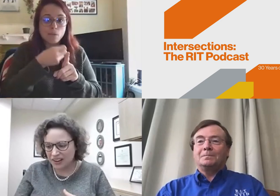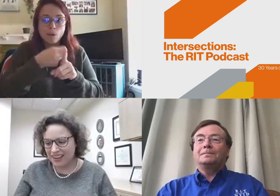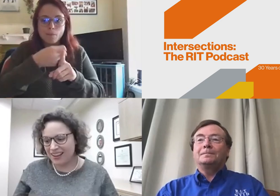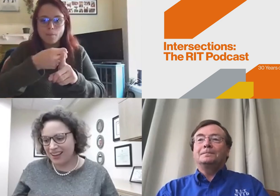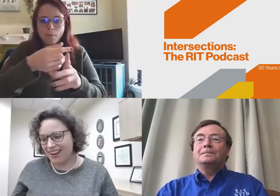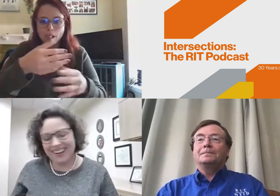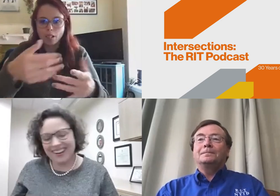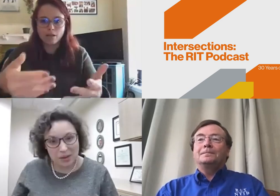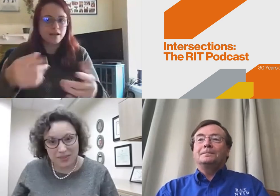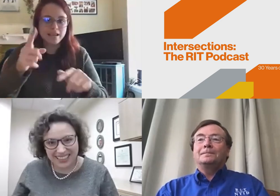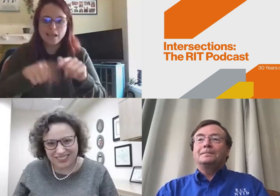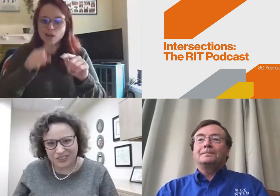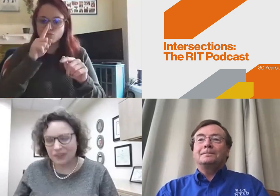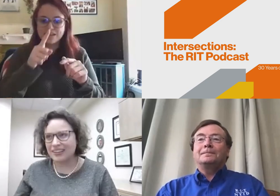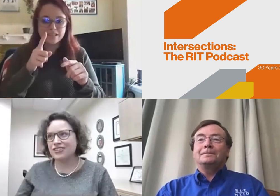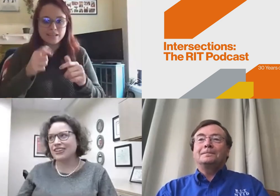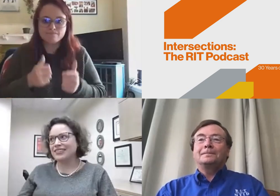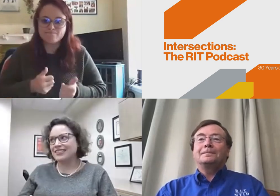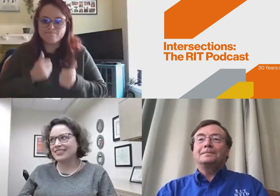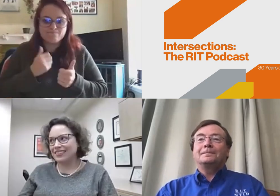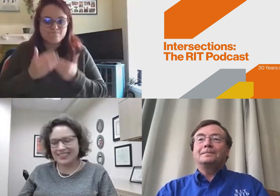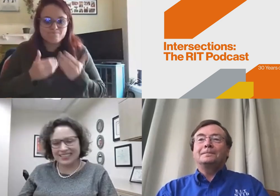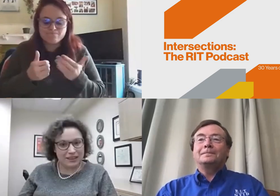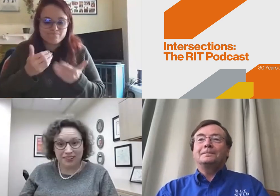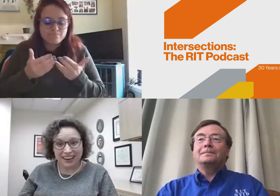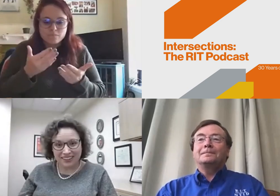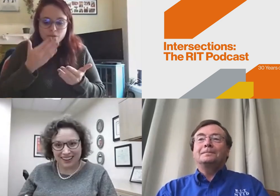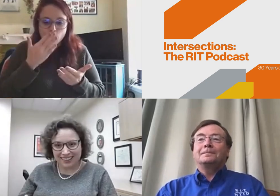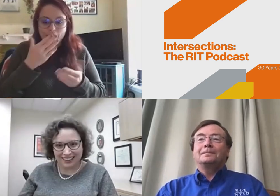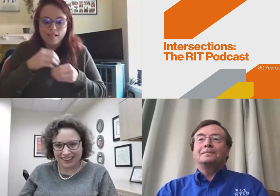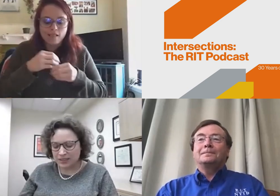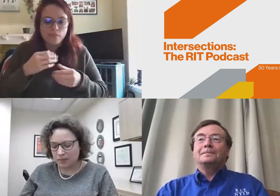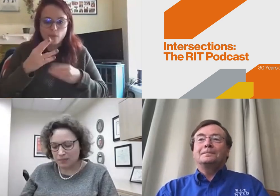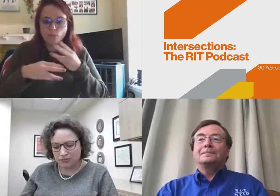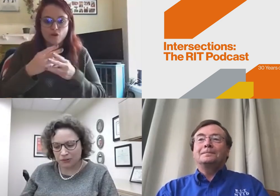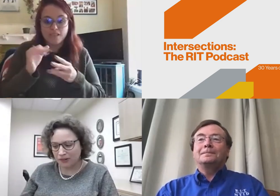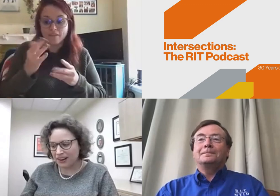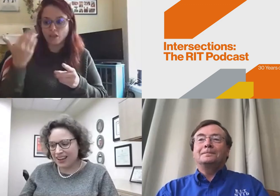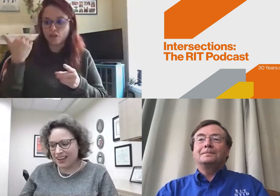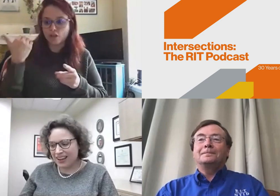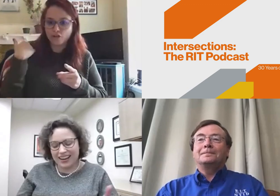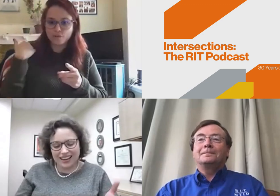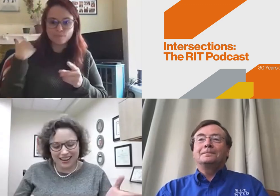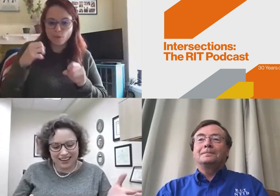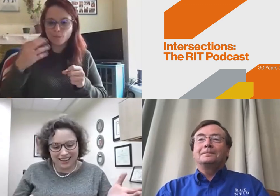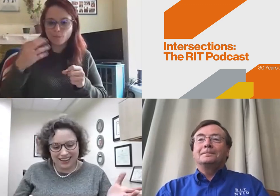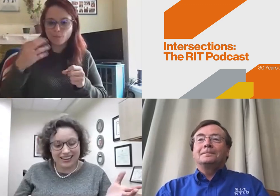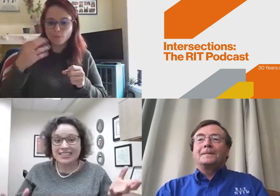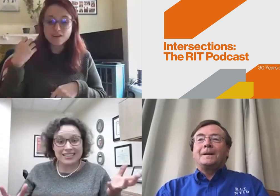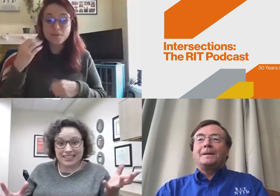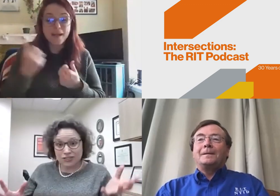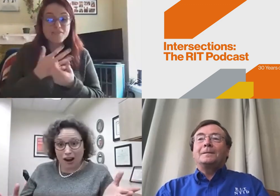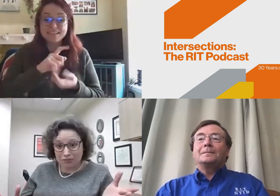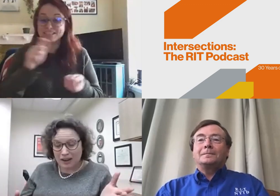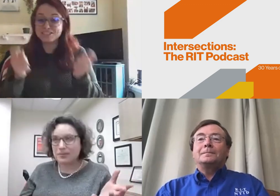And so, accommodation coordination is different now than I think it has been before. It's tough right?